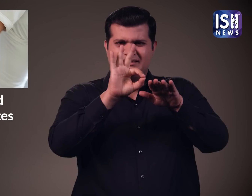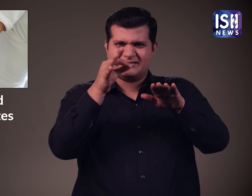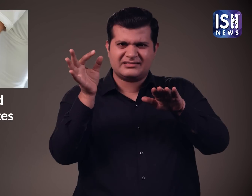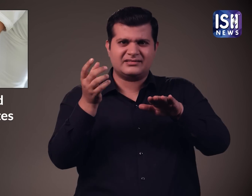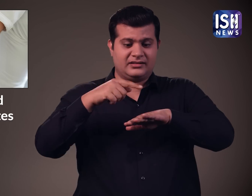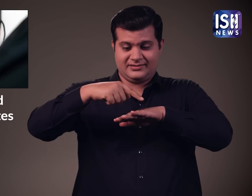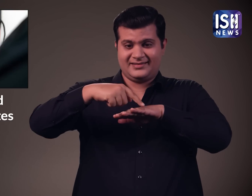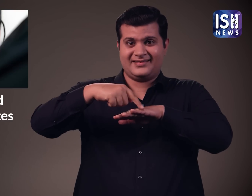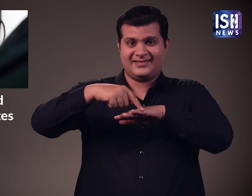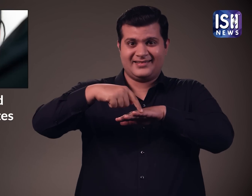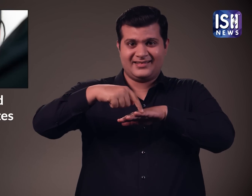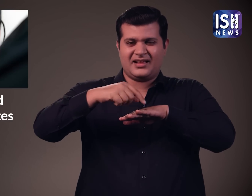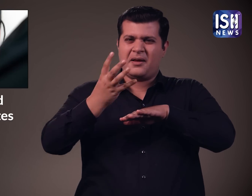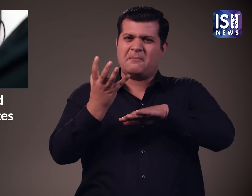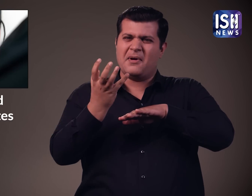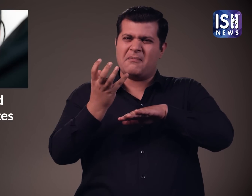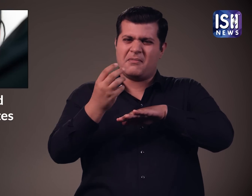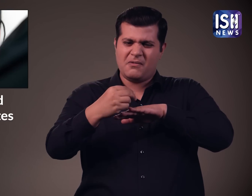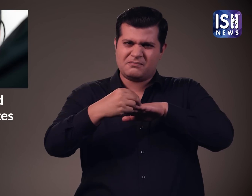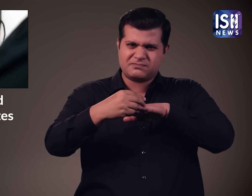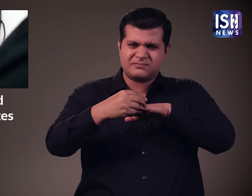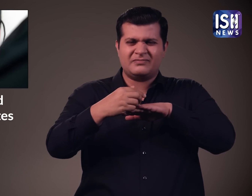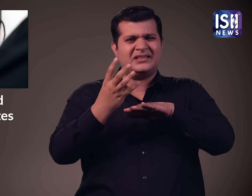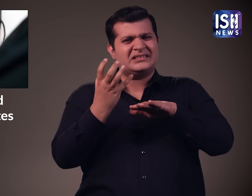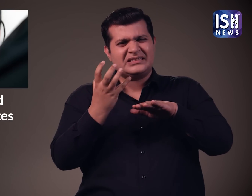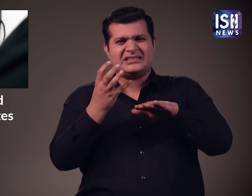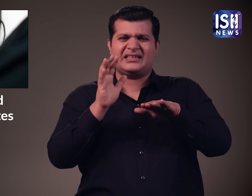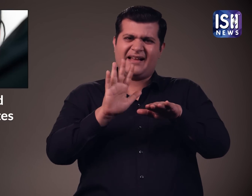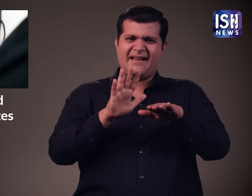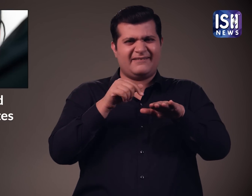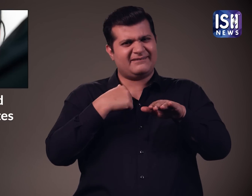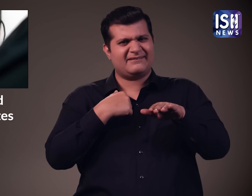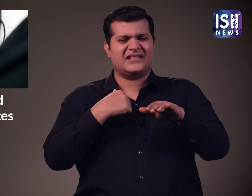There is also skin peeling and the last toe has blister and is paining as well.